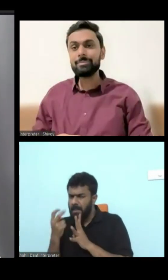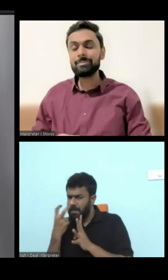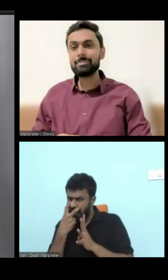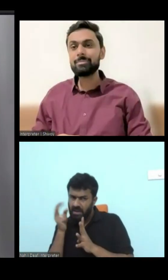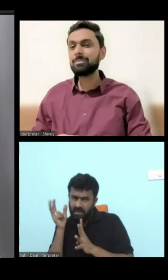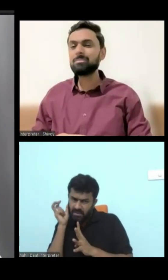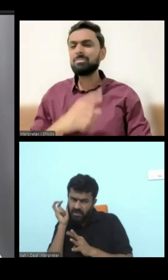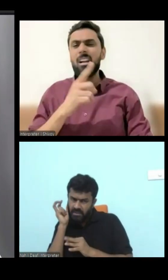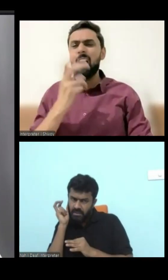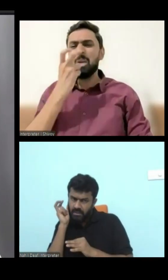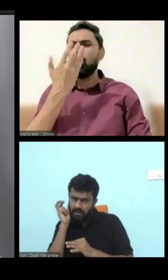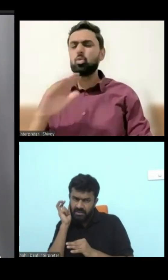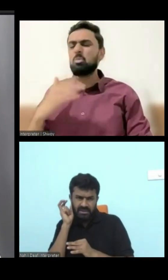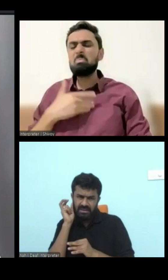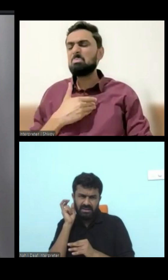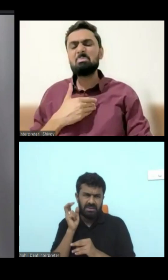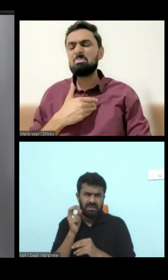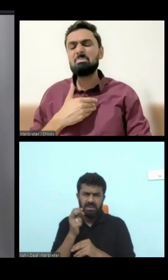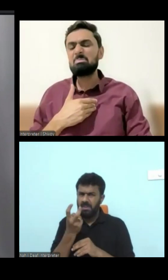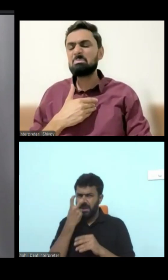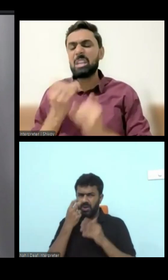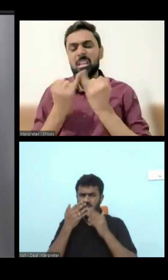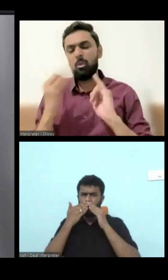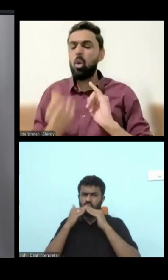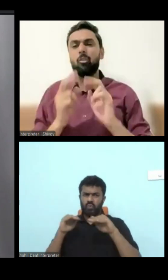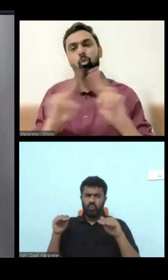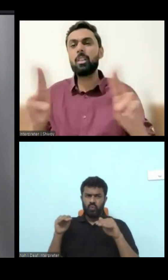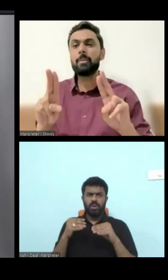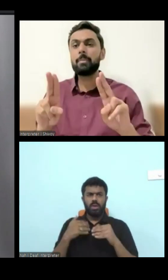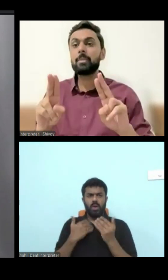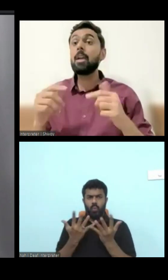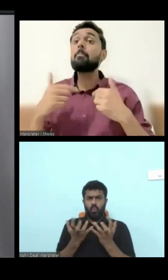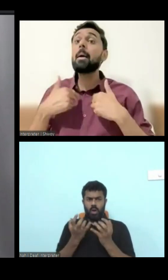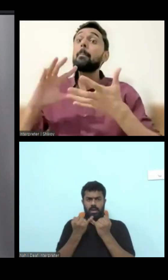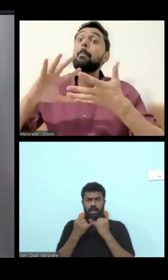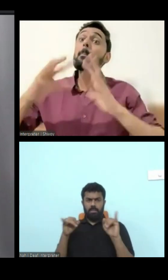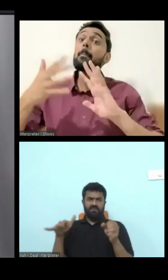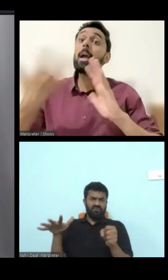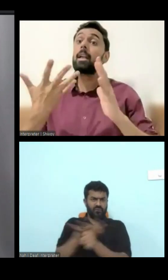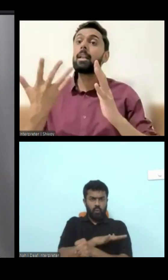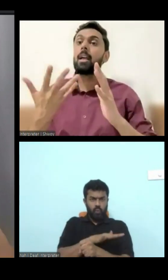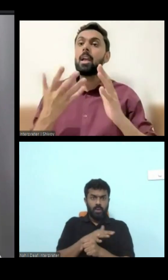So we built Swalekhan Test, which is an exam platform, an accessible exam platform, in which